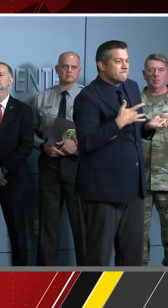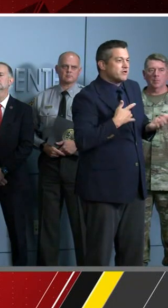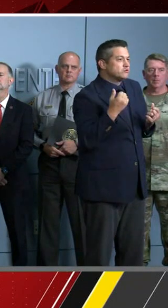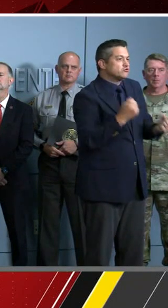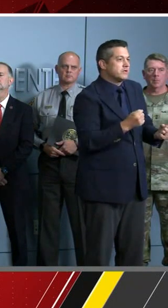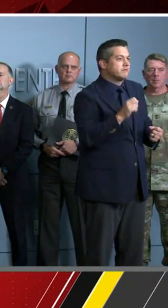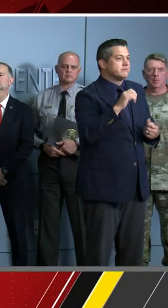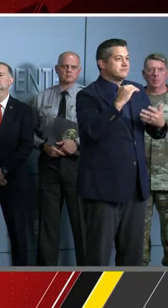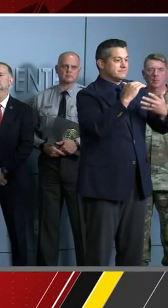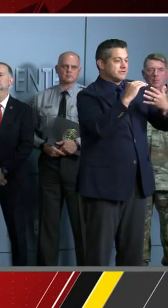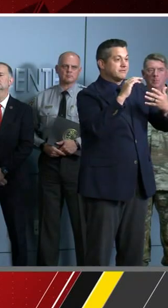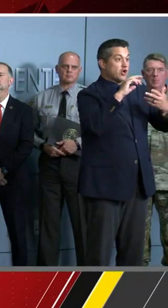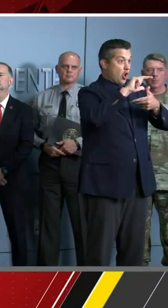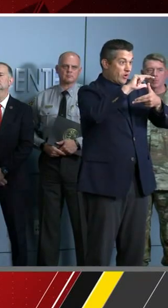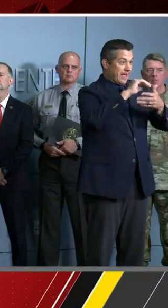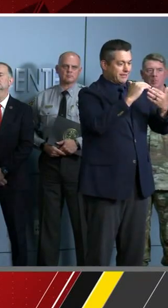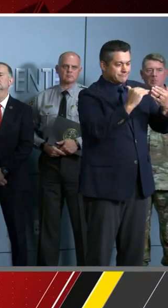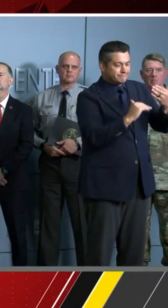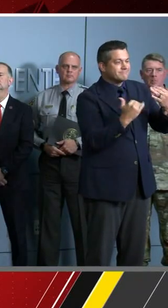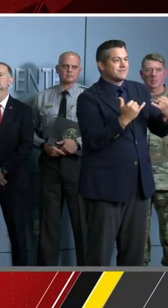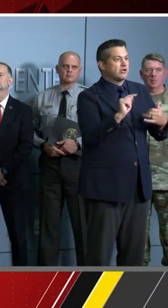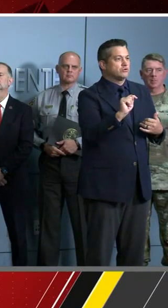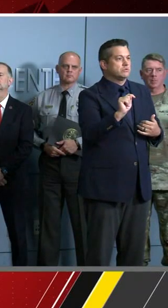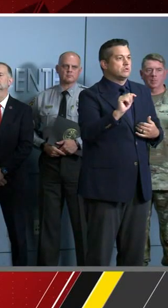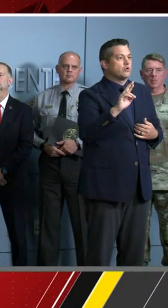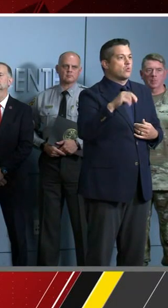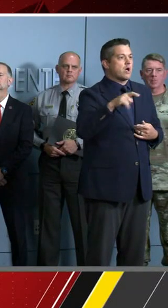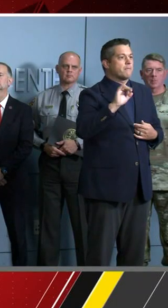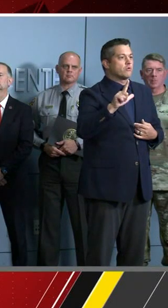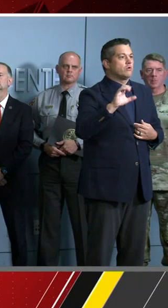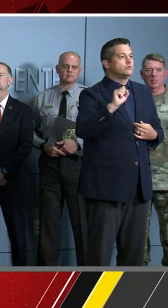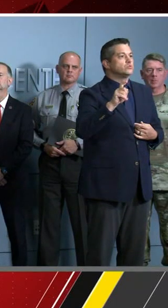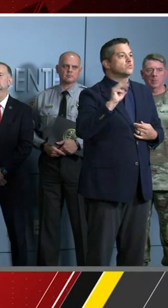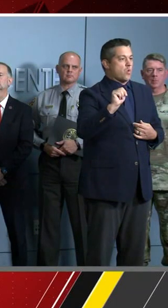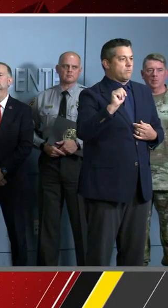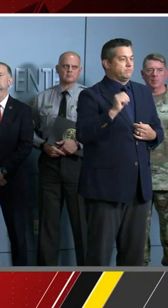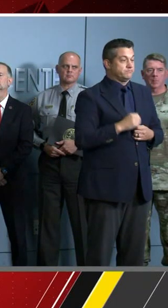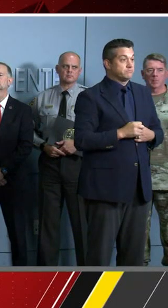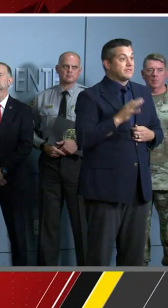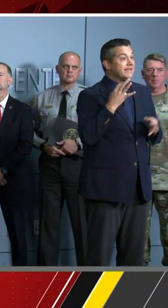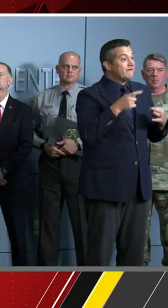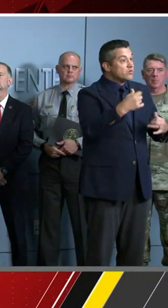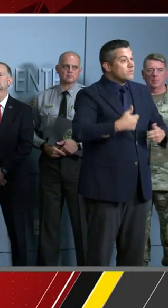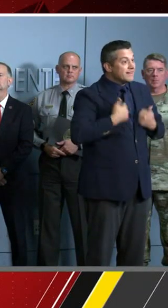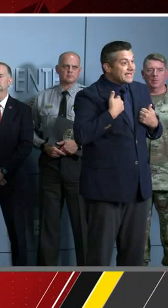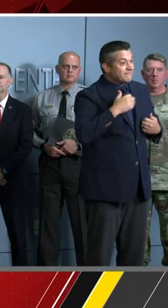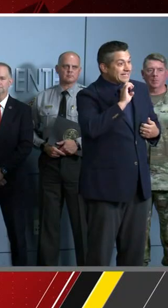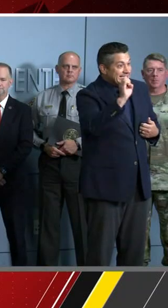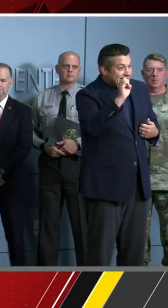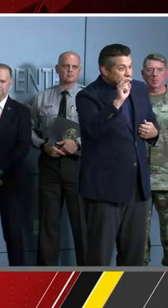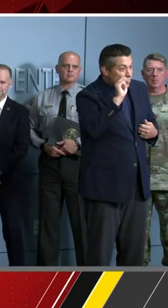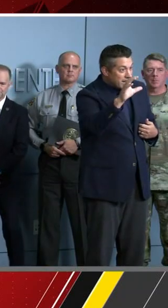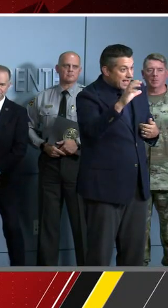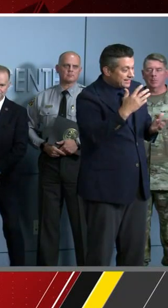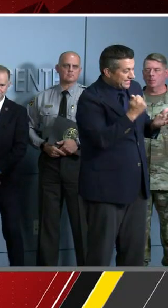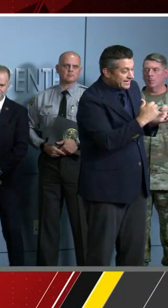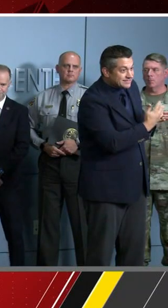our entire coast. If you're in the affected area and you